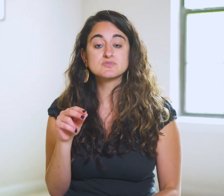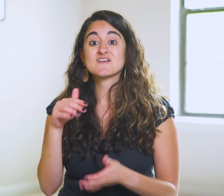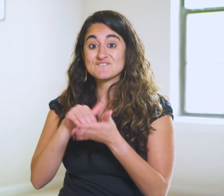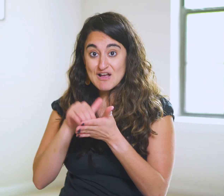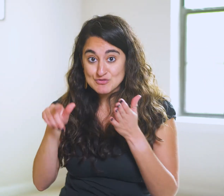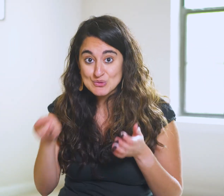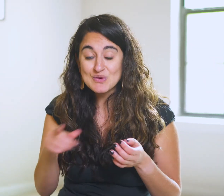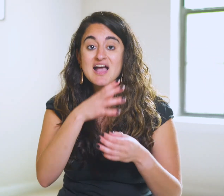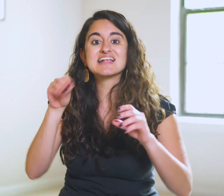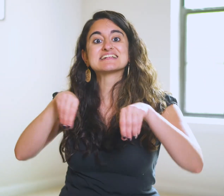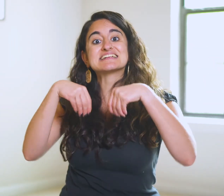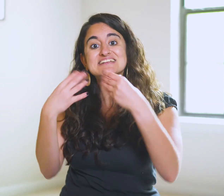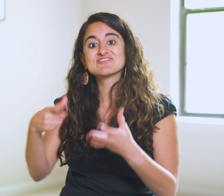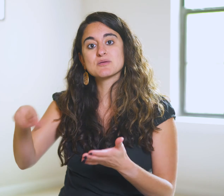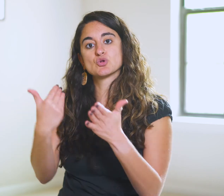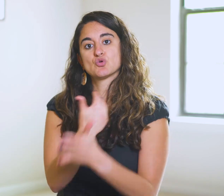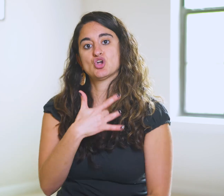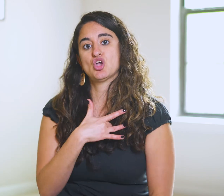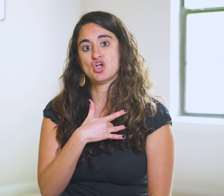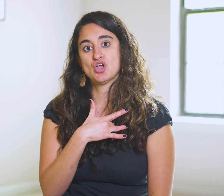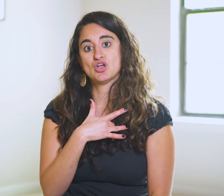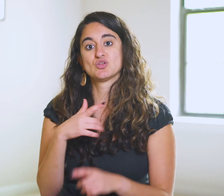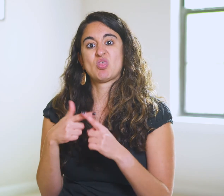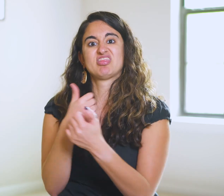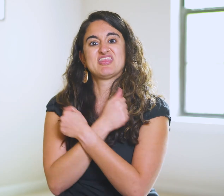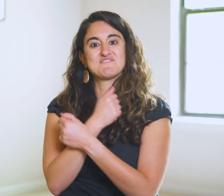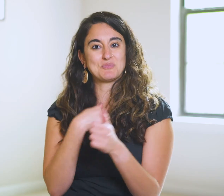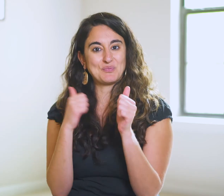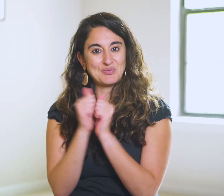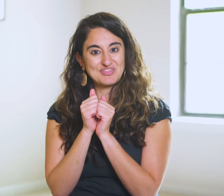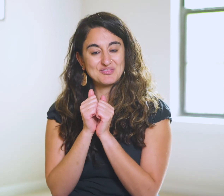He says, “Here’s a new heart to love Me with.